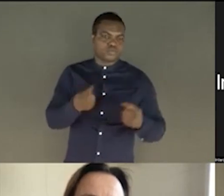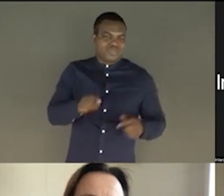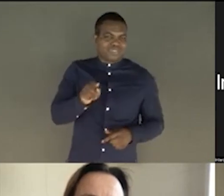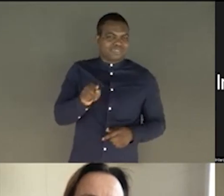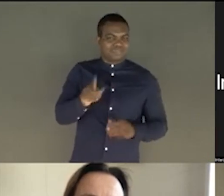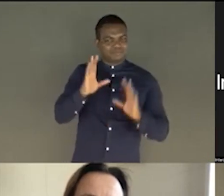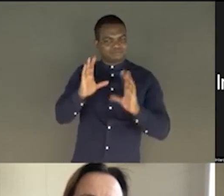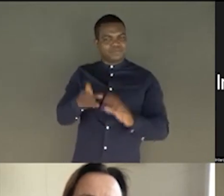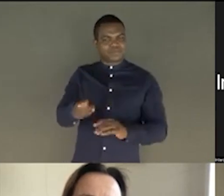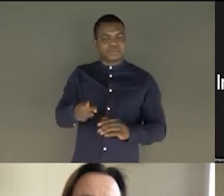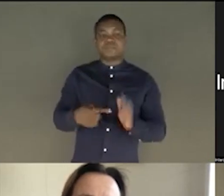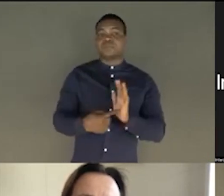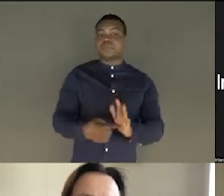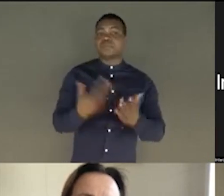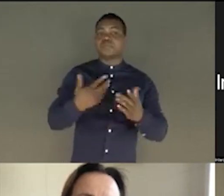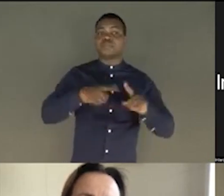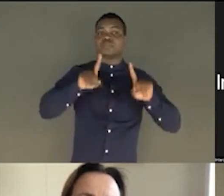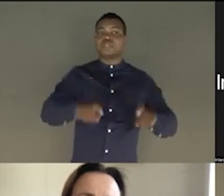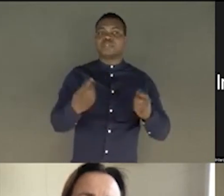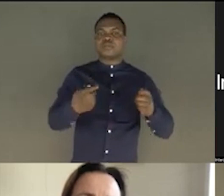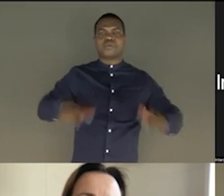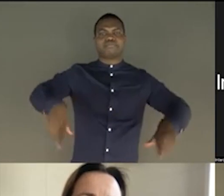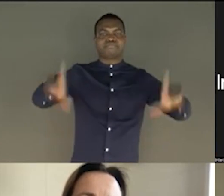it would work in different kind of contents and how it should be.